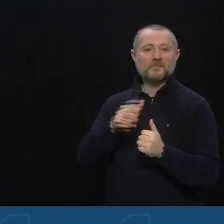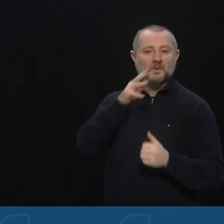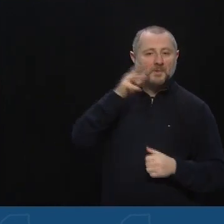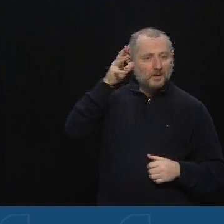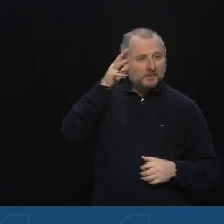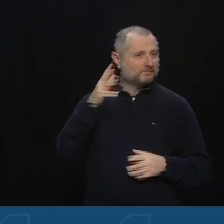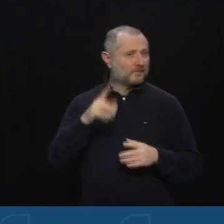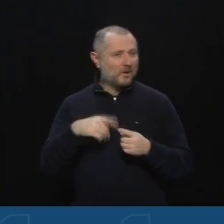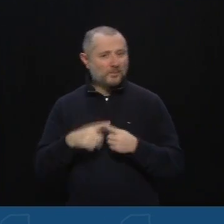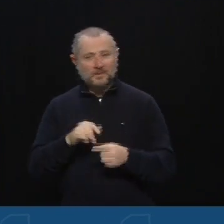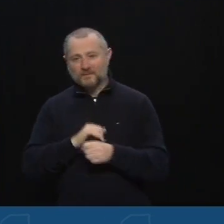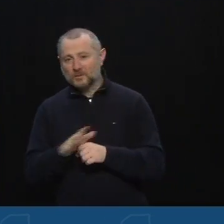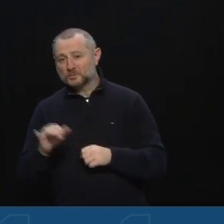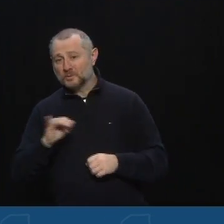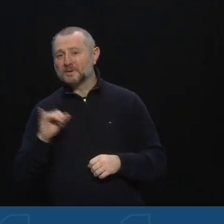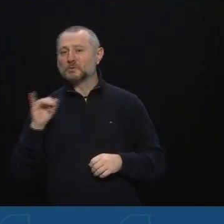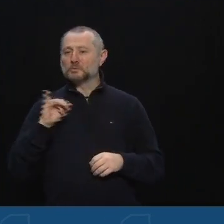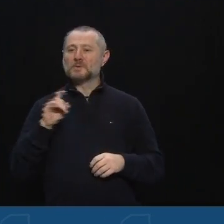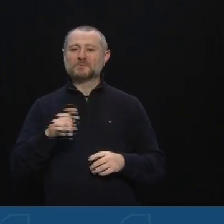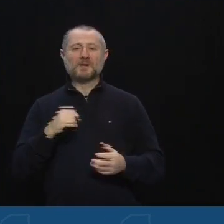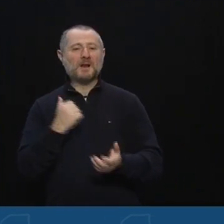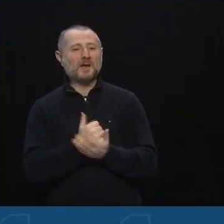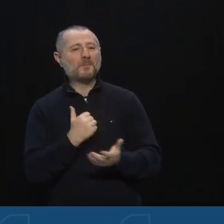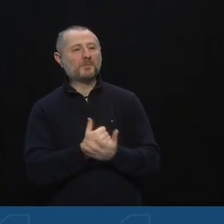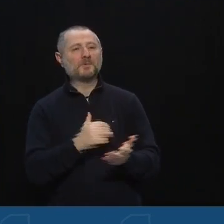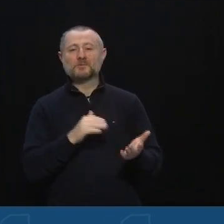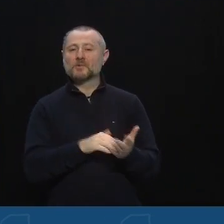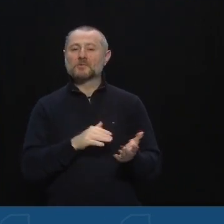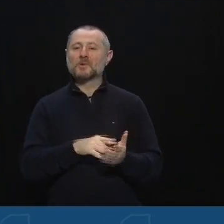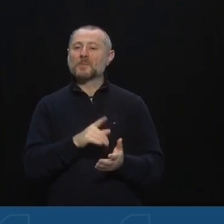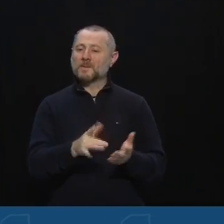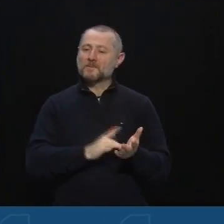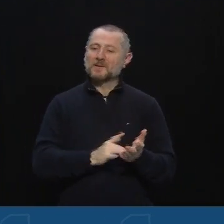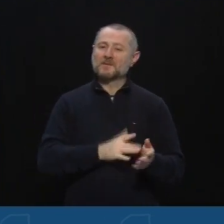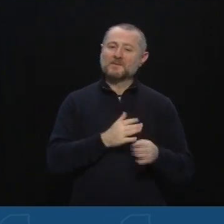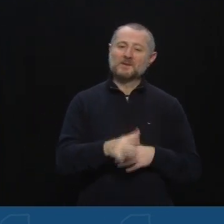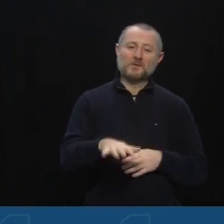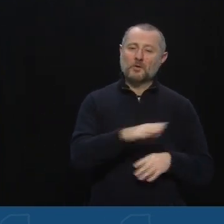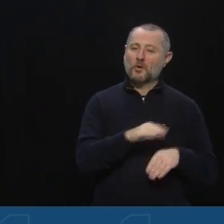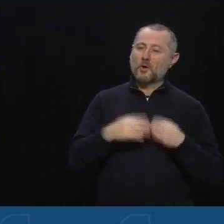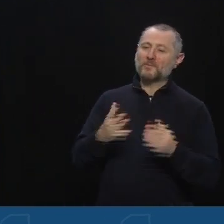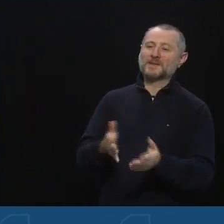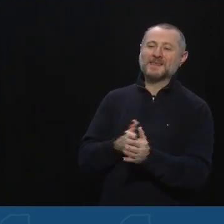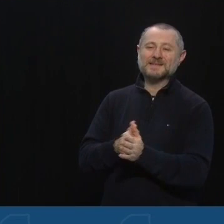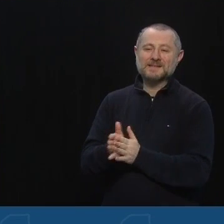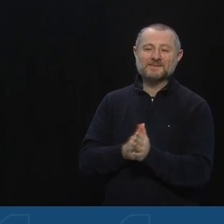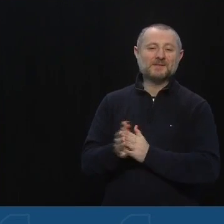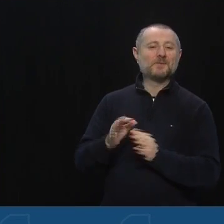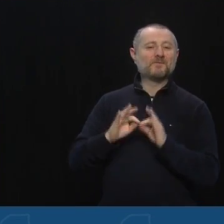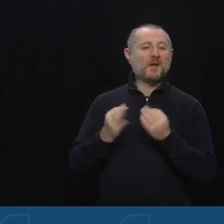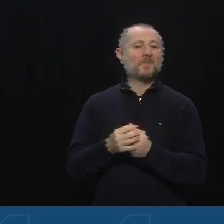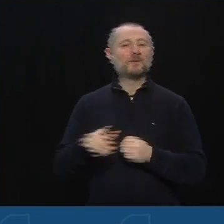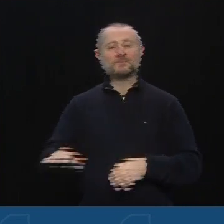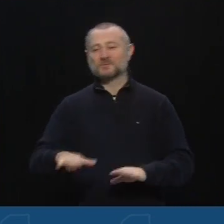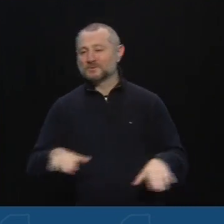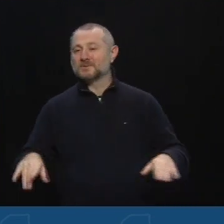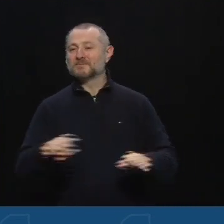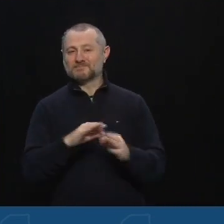FAMILIES AND CHILDREN. ALSO, INSURANCE COMPANIES SHOULD BE COVERING INCENTIVES. HELP TO DOCTORS AND MEDICAL